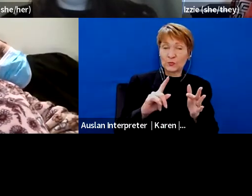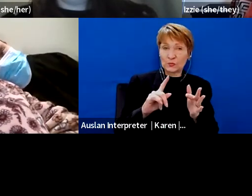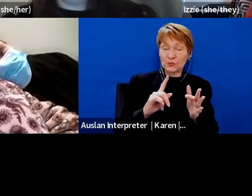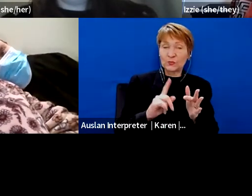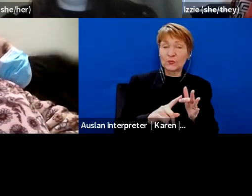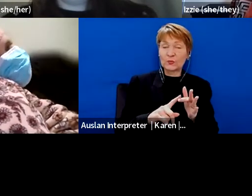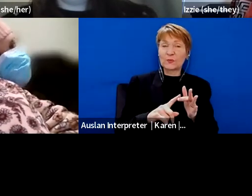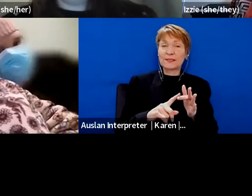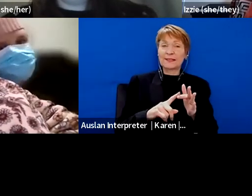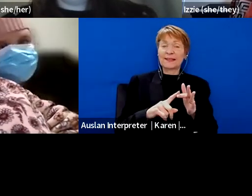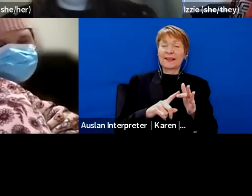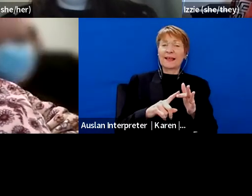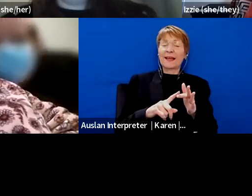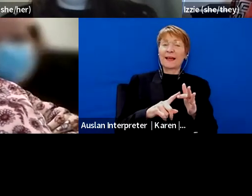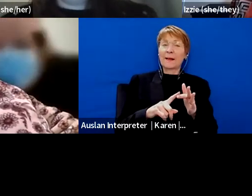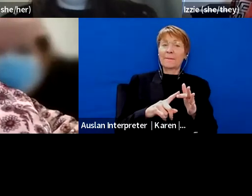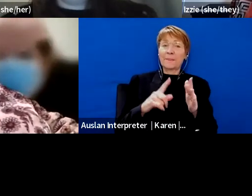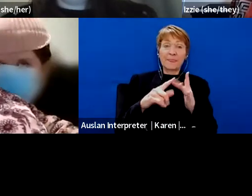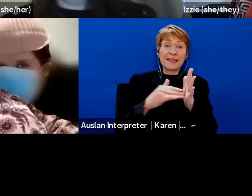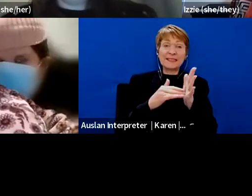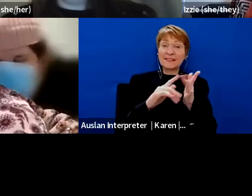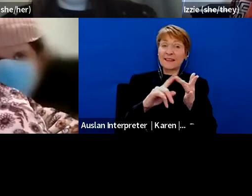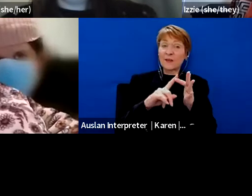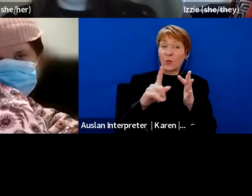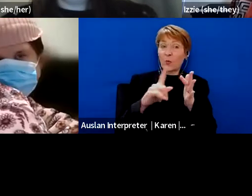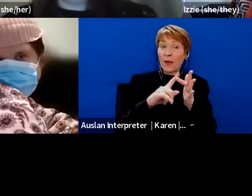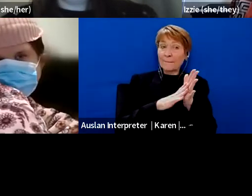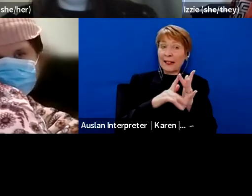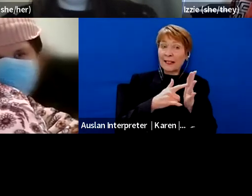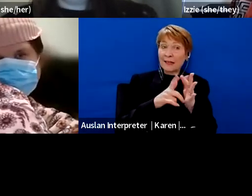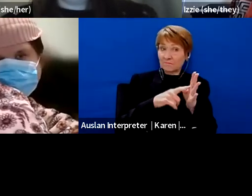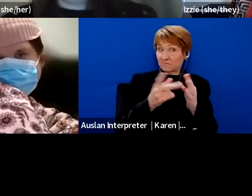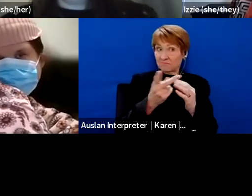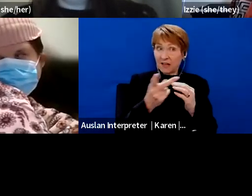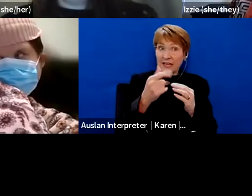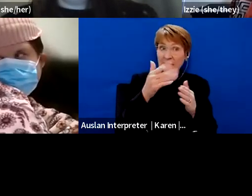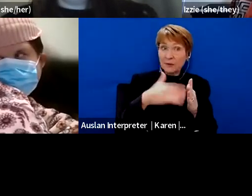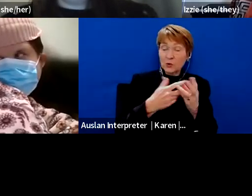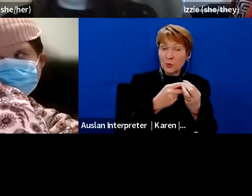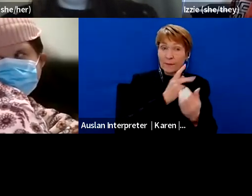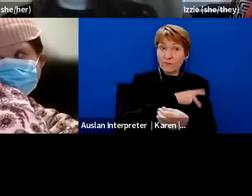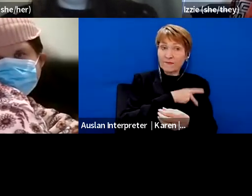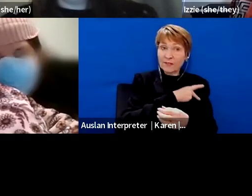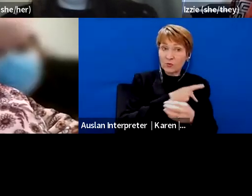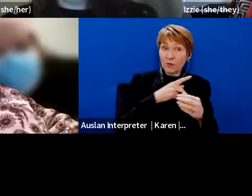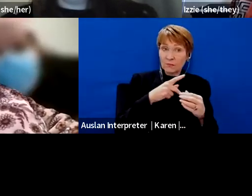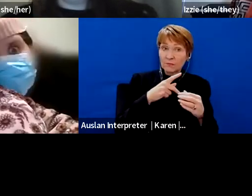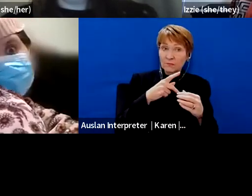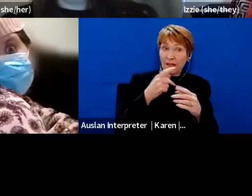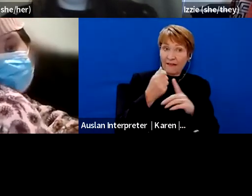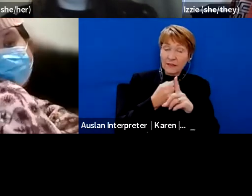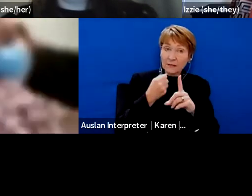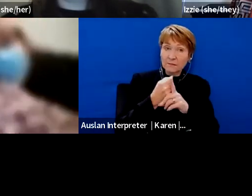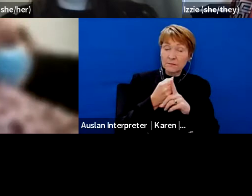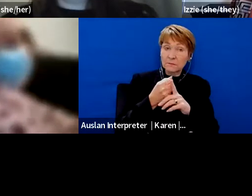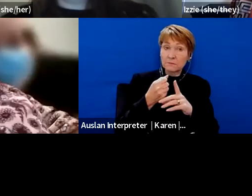Thank you. Sorry, last one. Nelson and easy or Emily Did you have you had experience with a professional advocate, whether it be in.